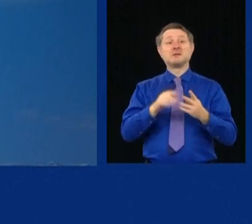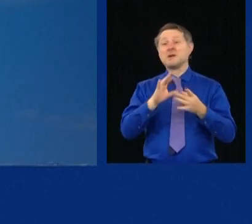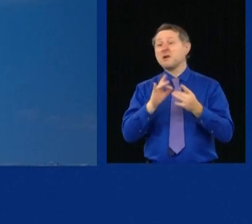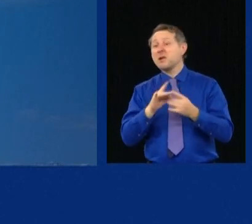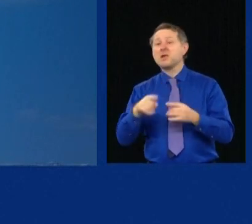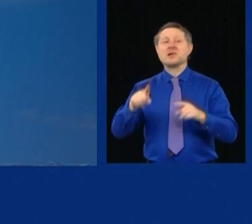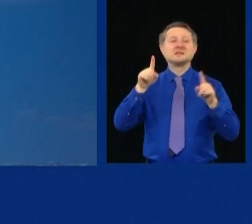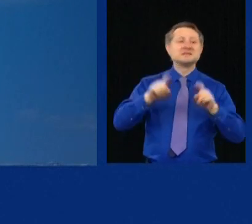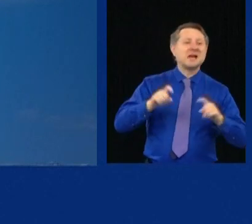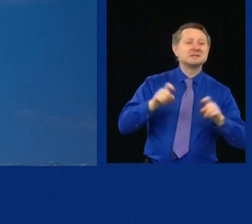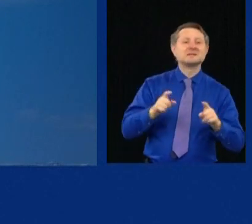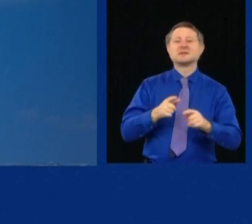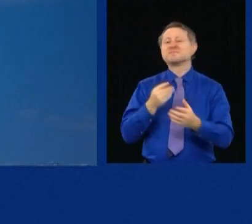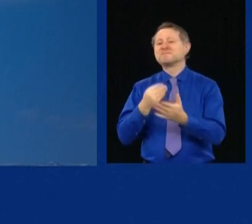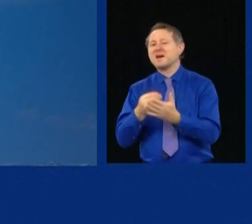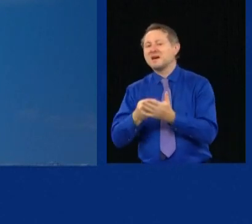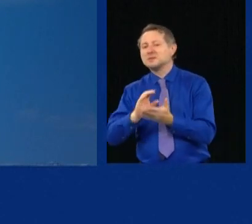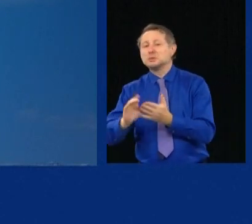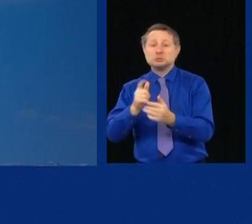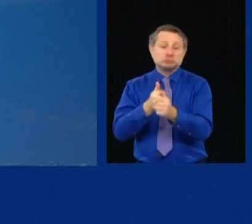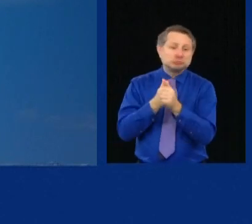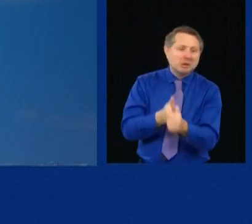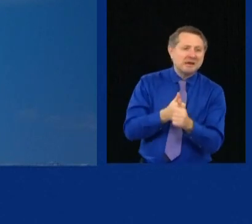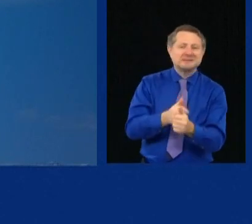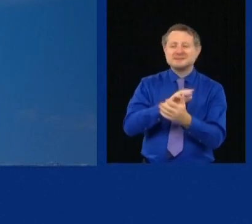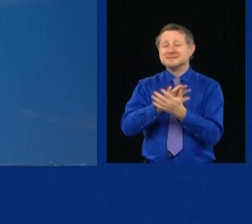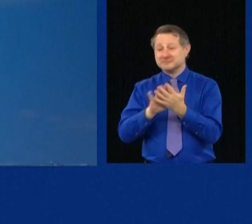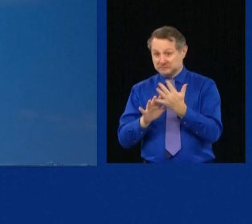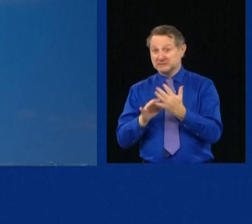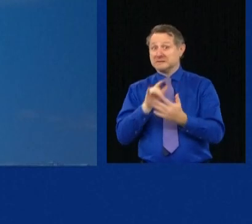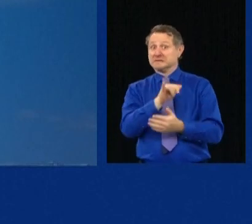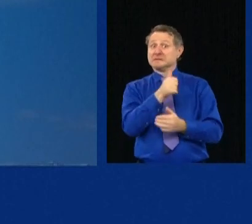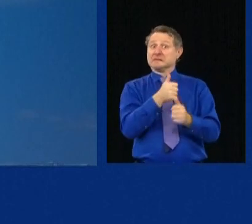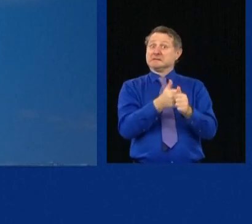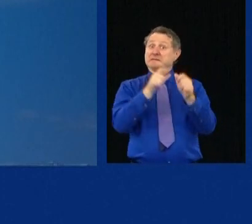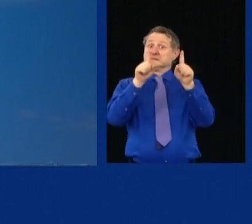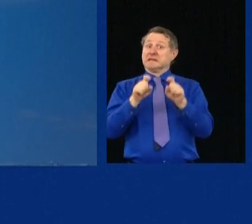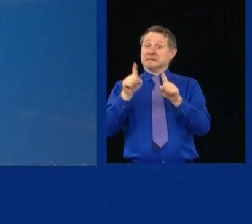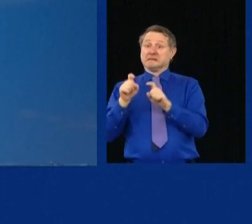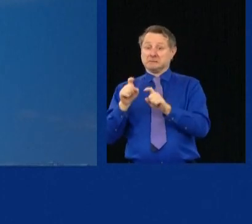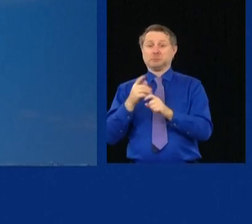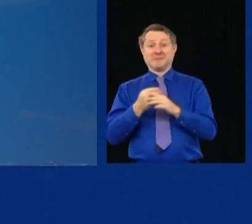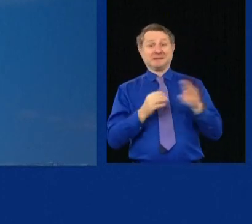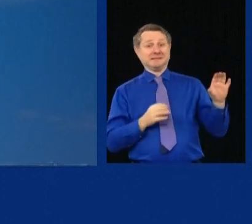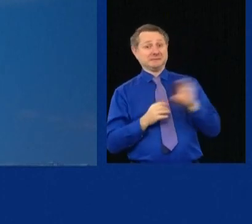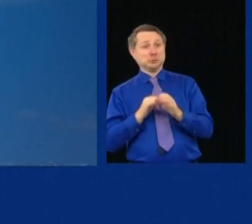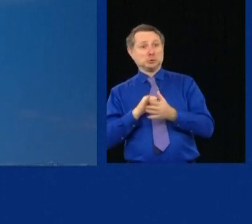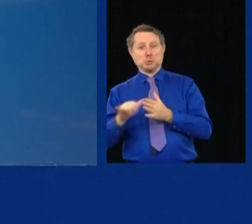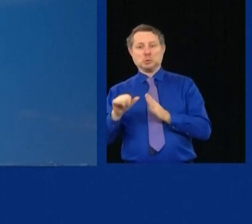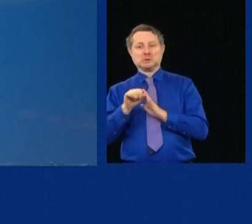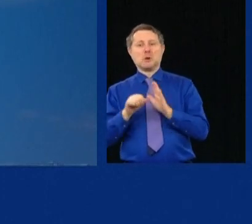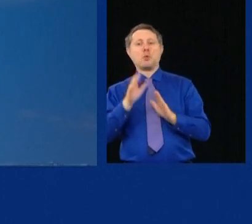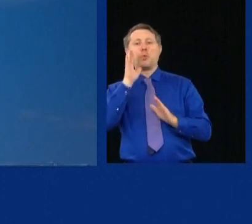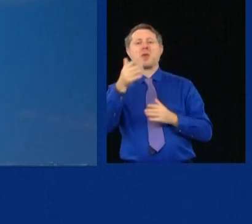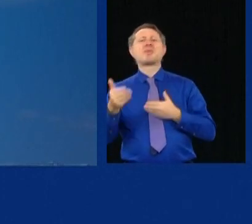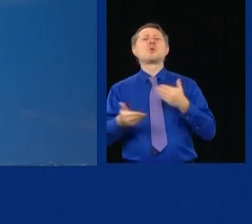IT FUNDS TESTING. EVERYBODY TALKS ABOUT TESTING, TRACING, TESTING, TRACING.